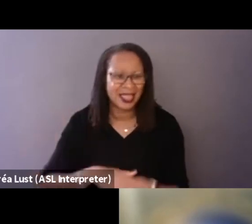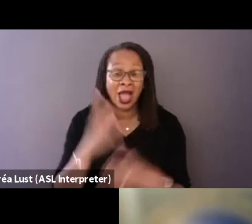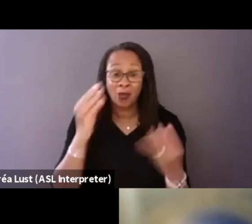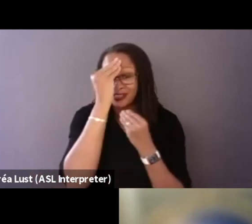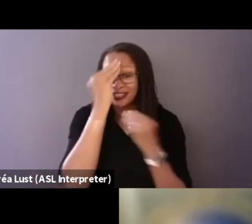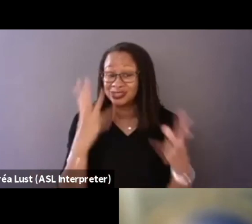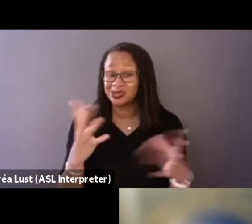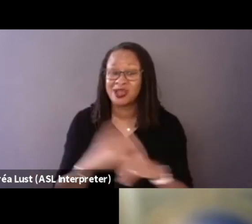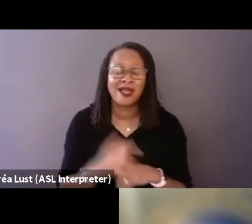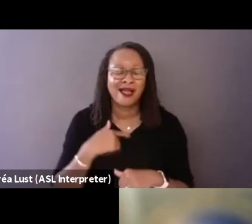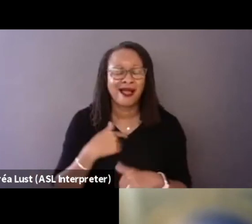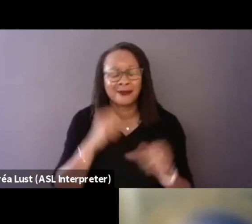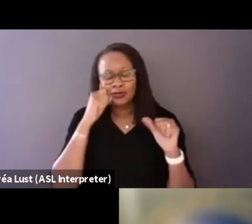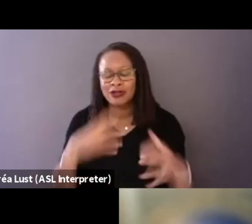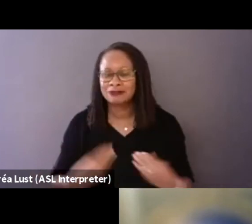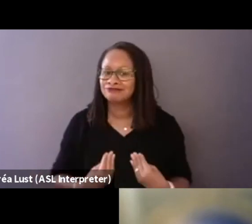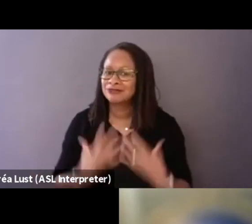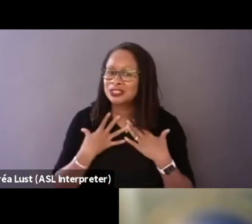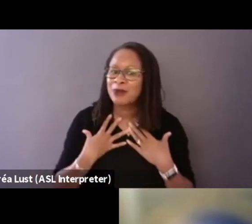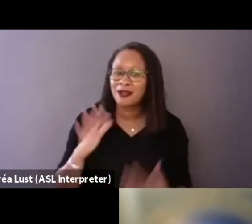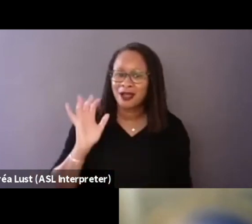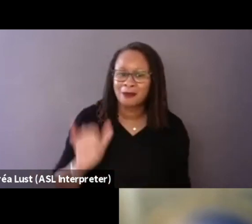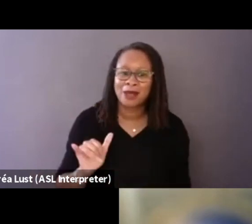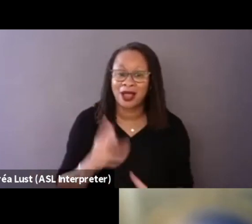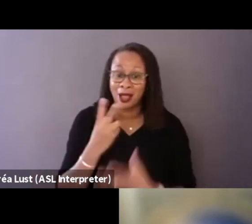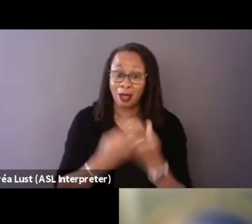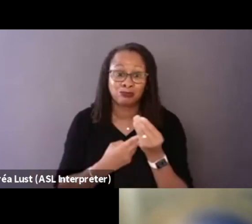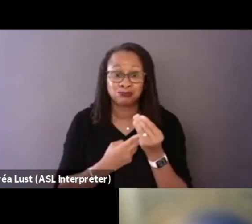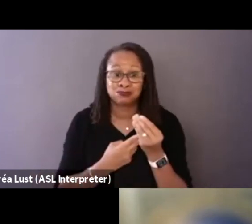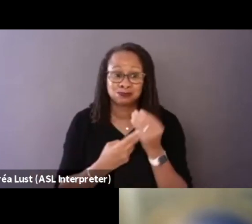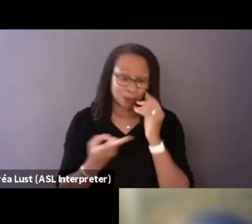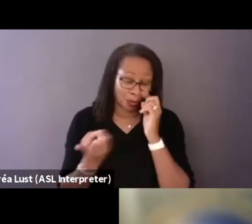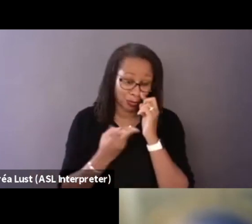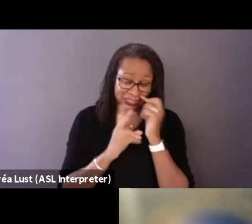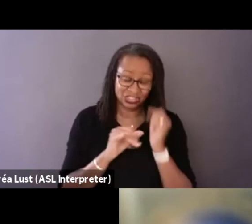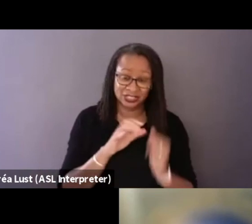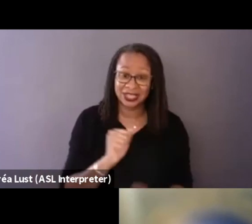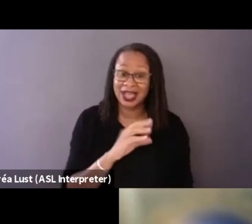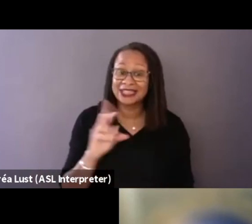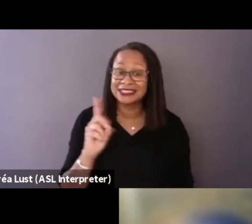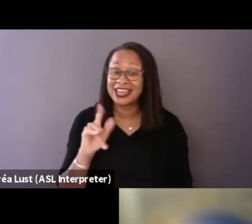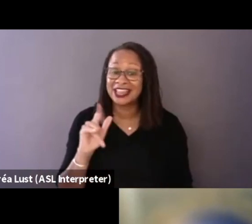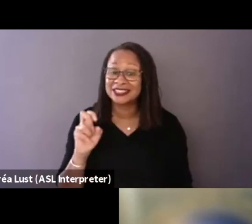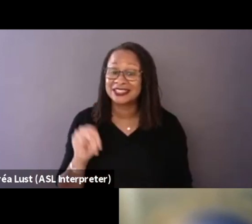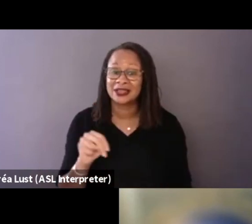I'm incredibly inspired by both of you Jessica and Denilson. And being able to see what you were able to accomplish